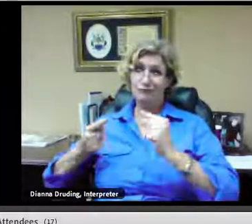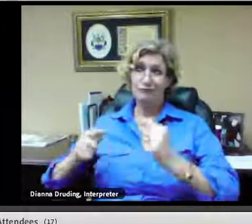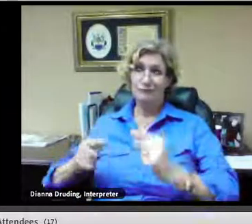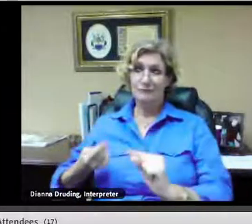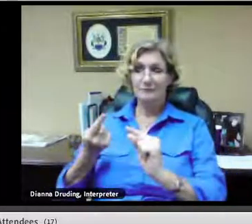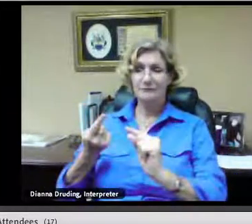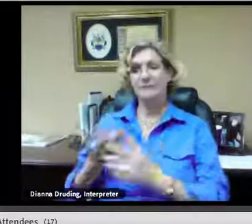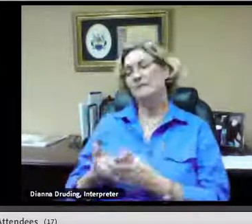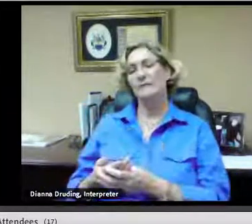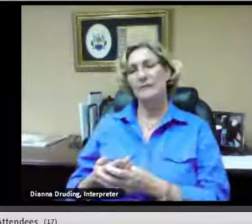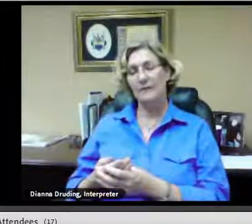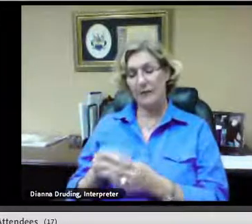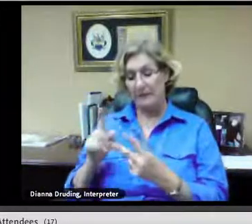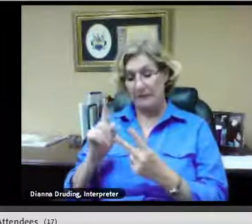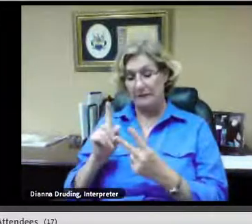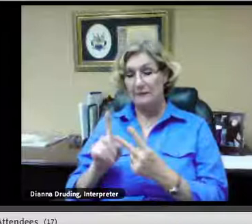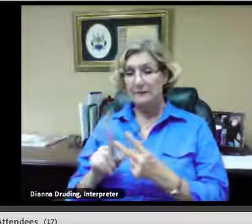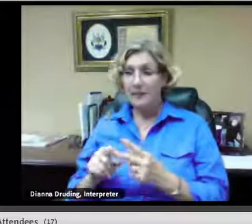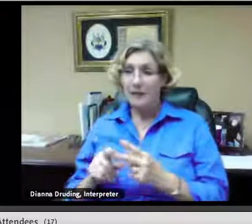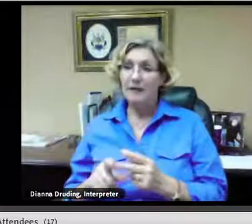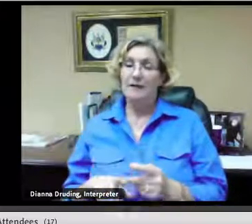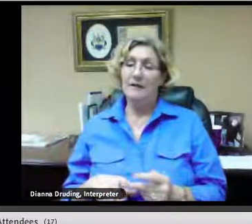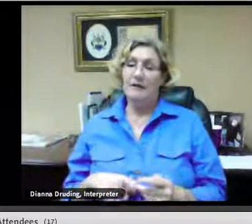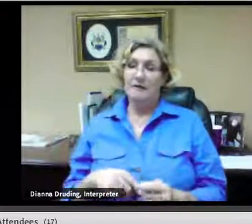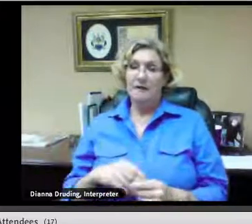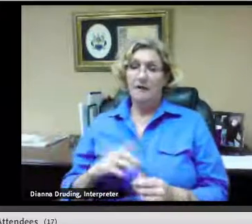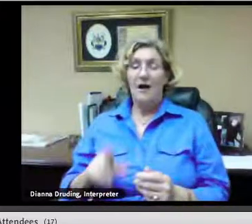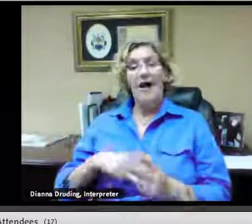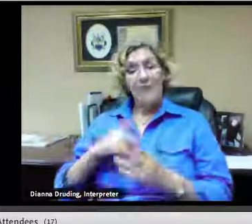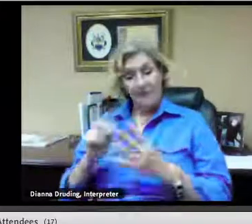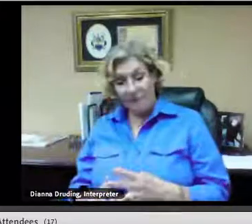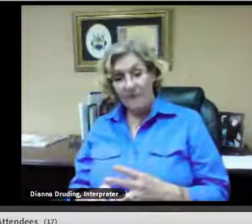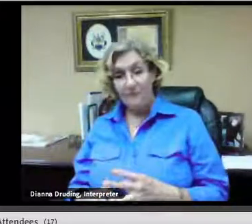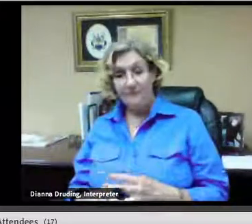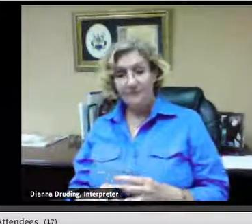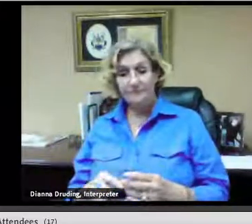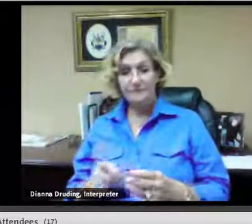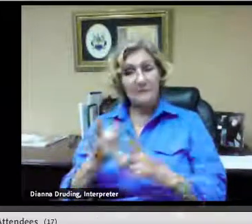It's so quick and easy to label and categorize. In my federal work, I had the opportunity